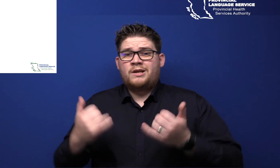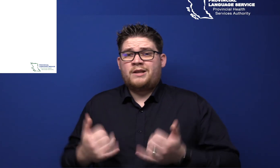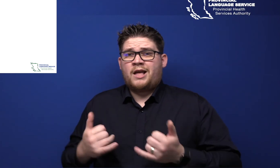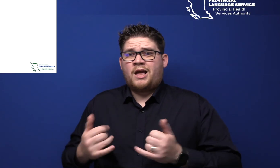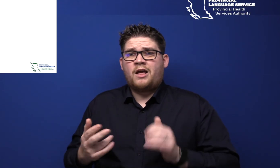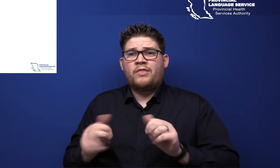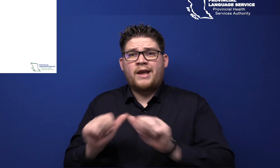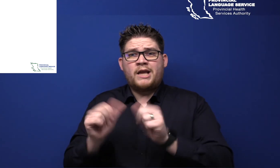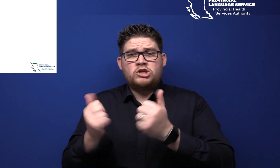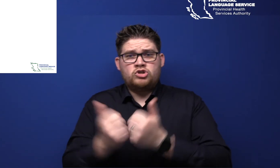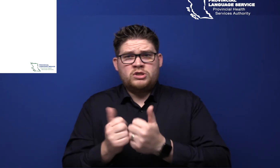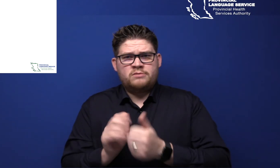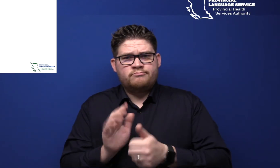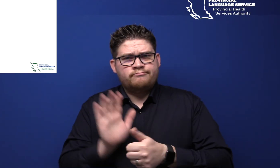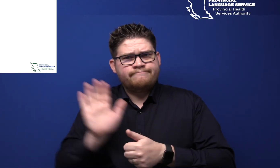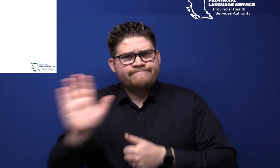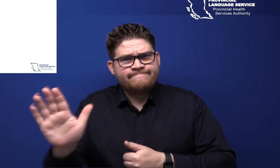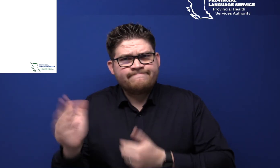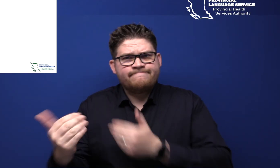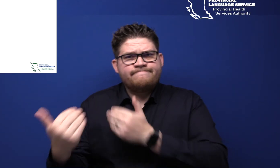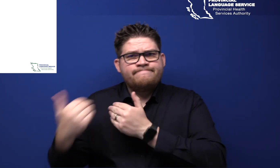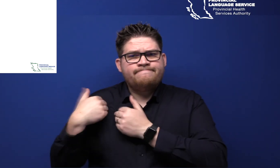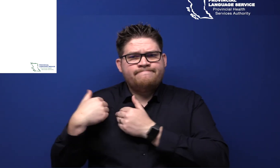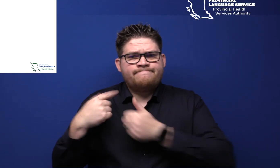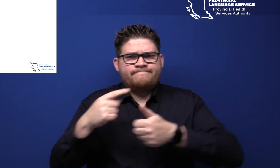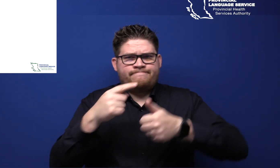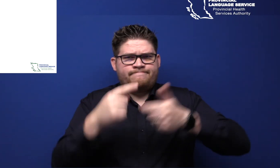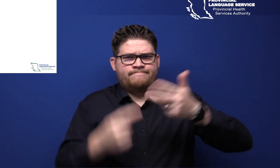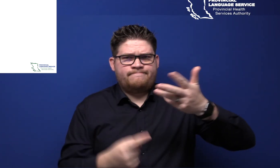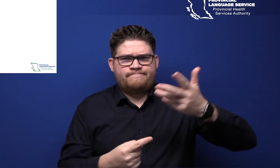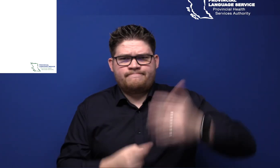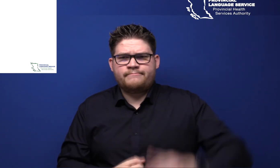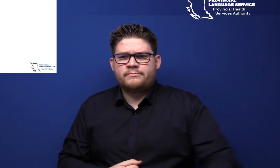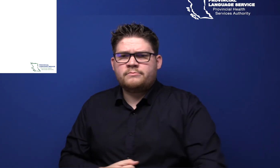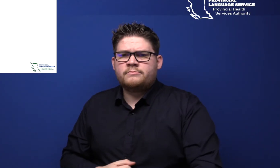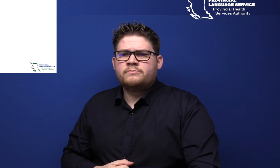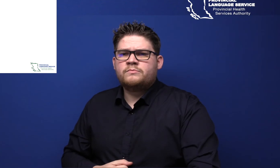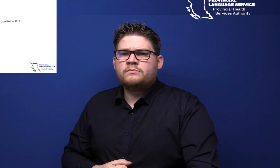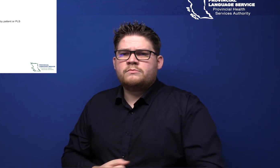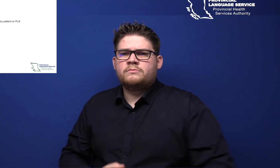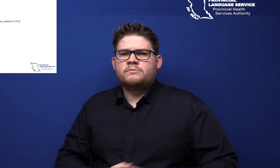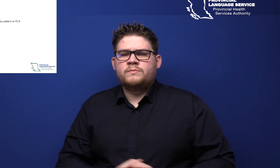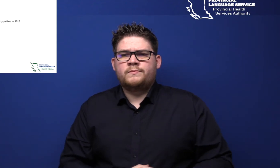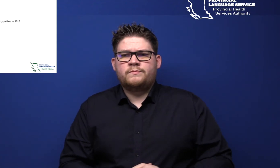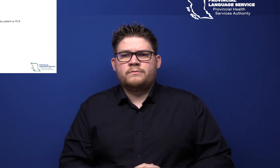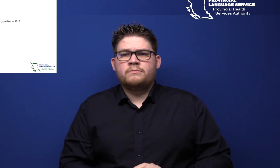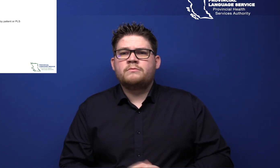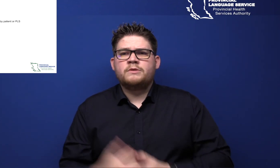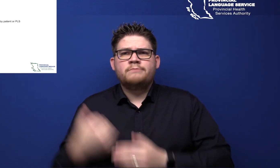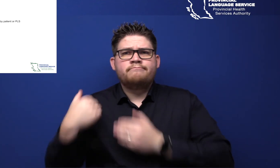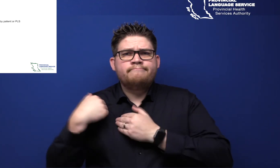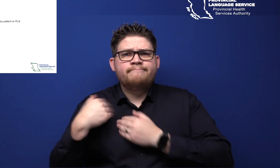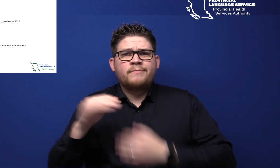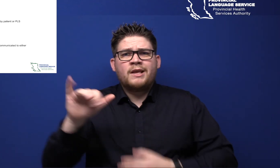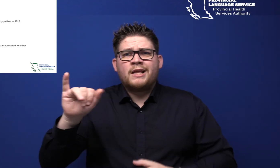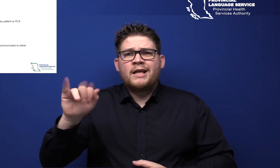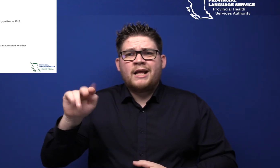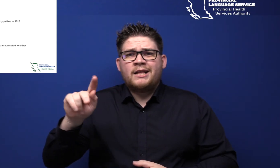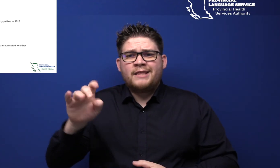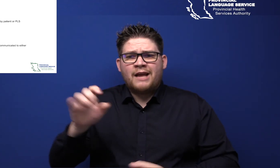SO THE AGENCY ITSELF WILL NOW BE RESPONSIBLE FOR THE FOLLOWING THINGS.